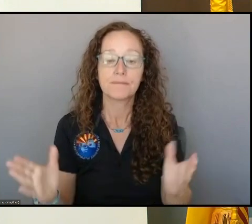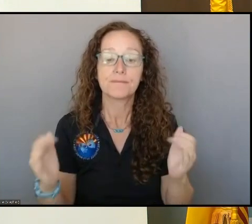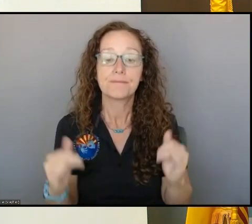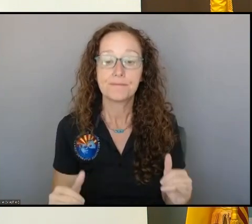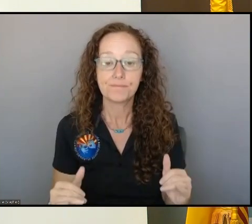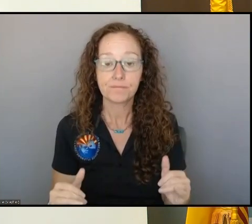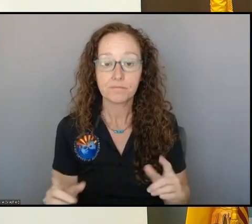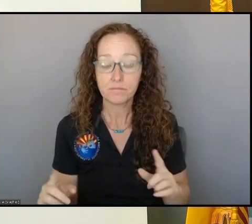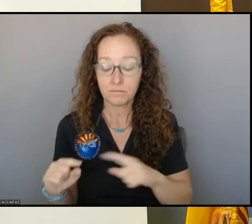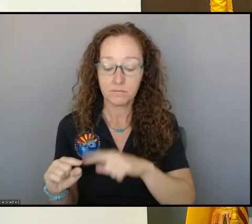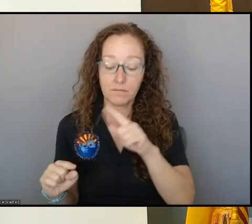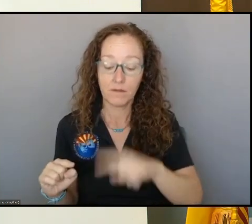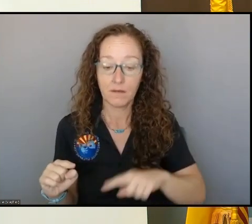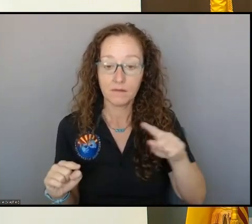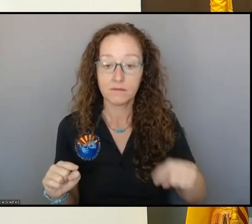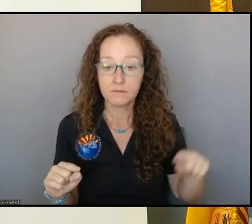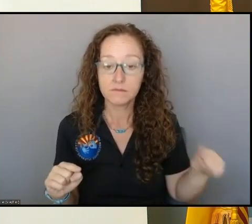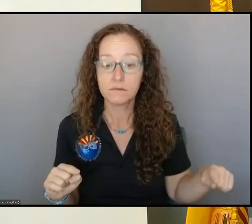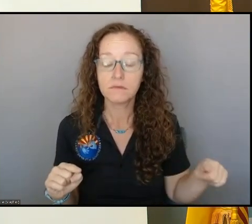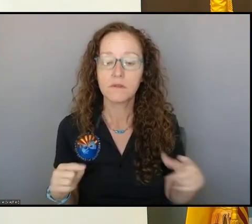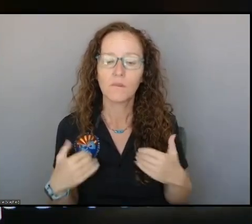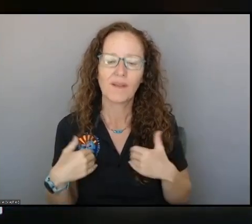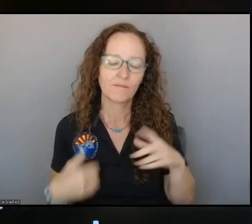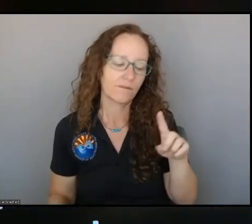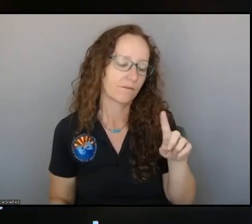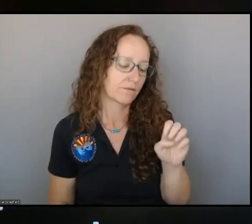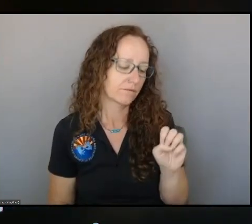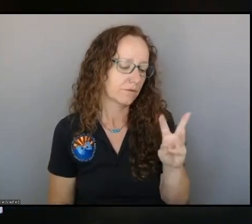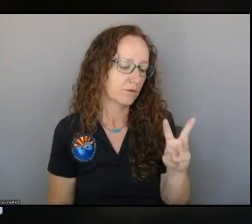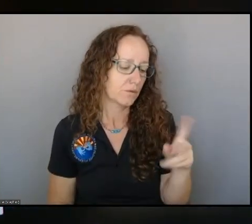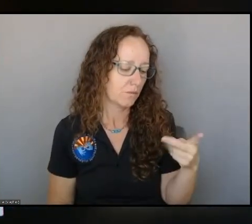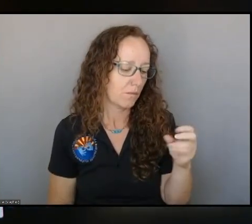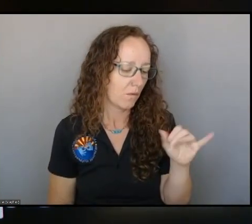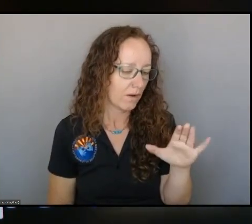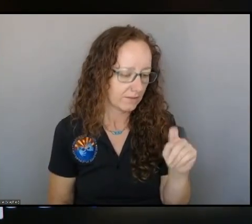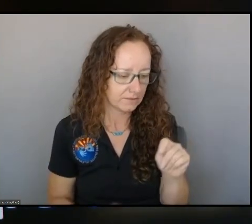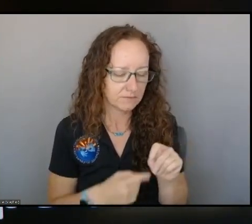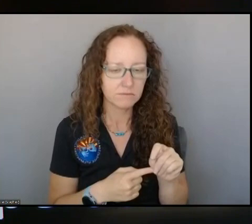with something we call 'dew point'. And it's just how much moistures in the air. And we're not going to get in the